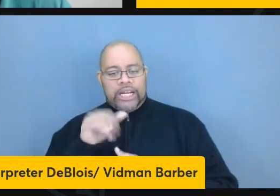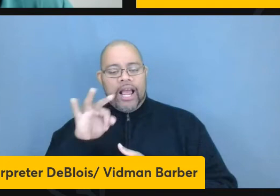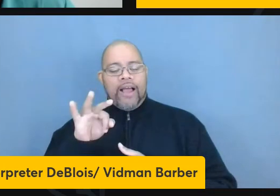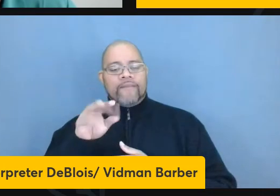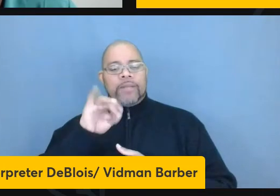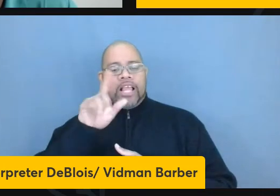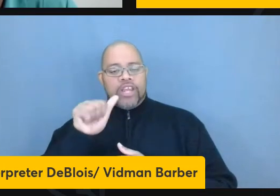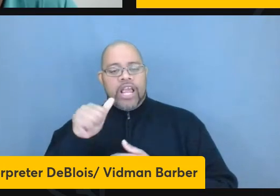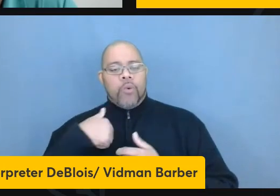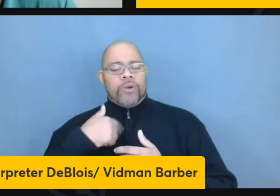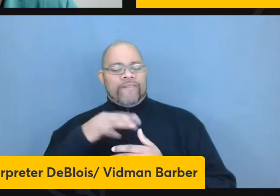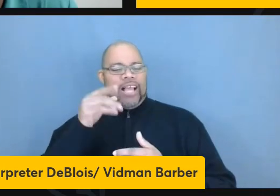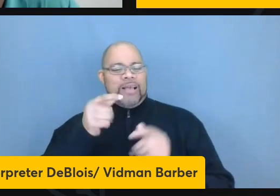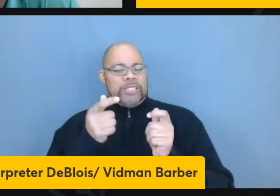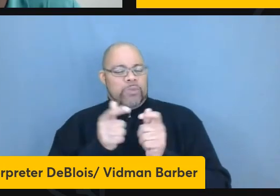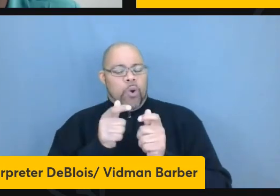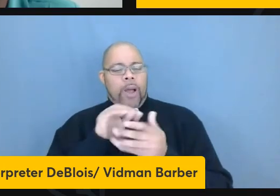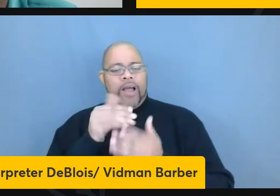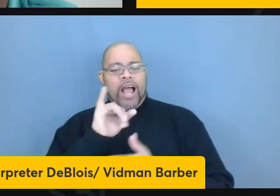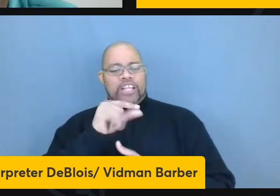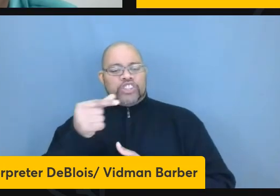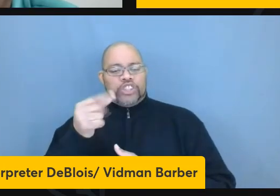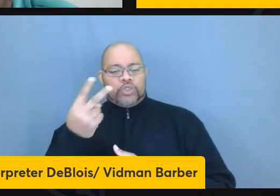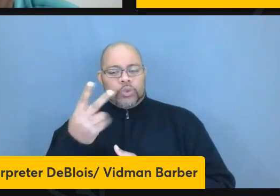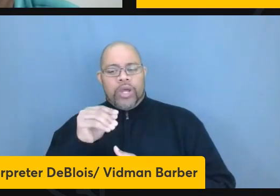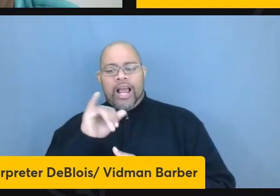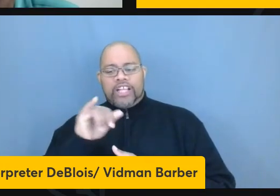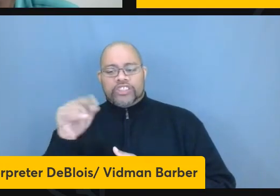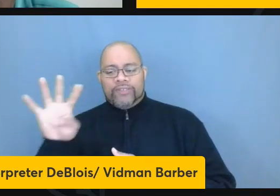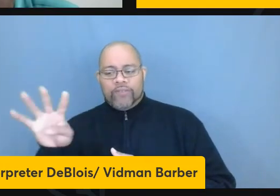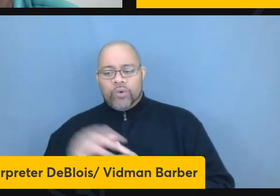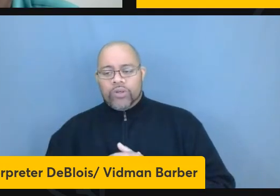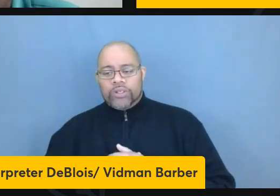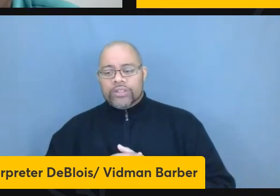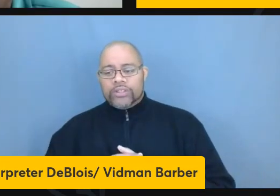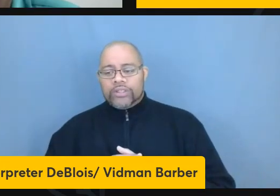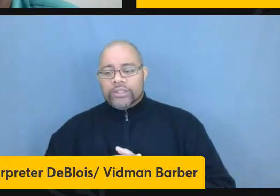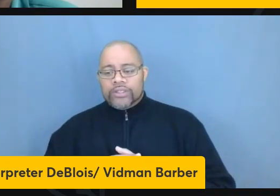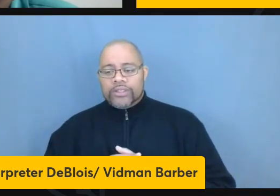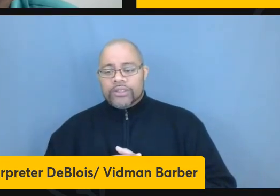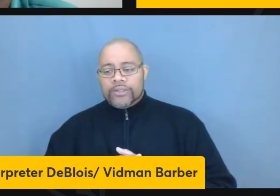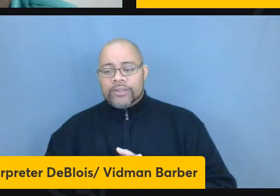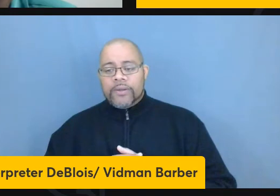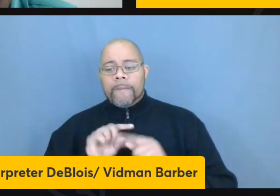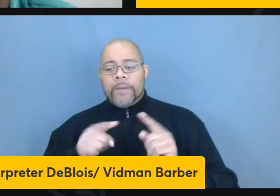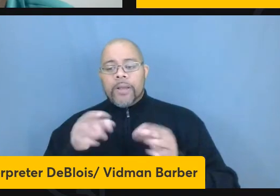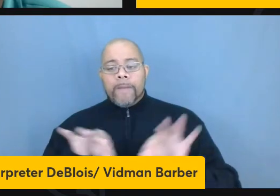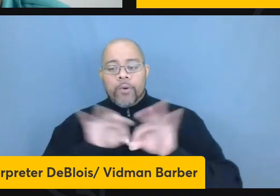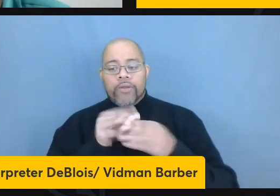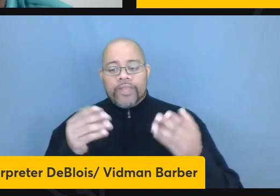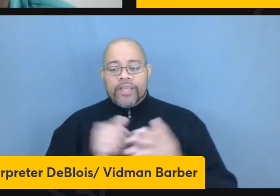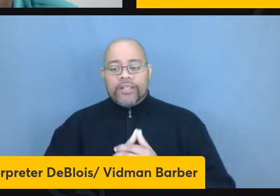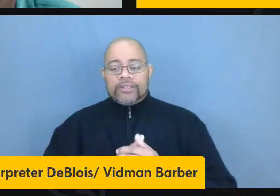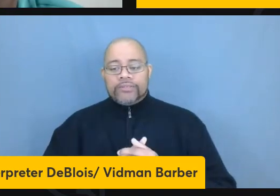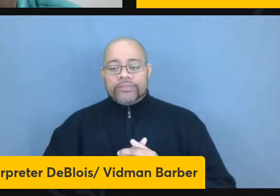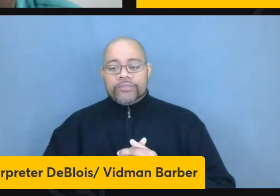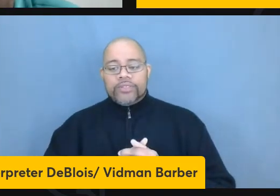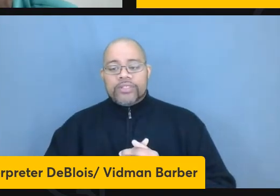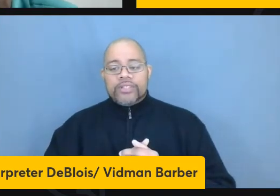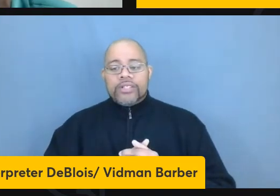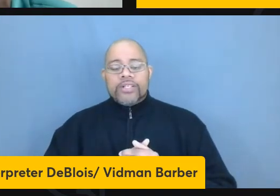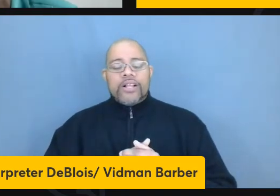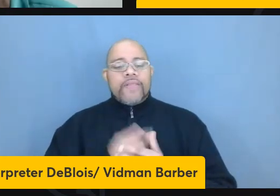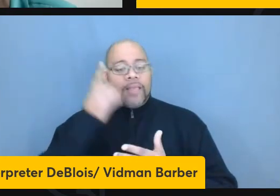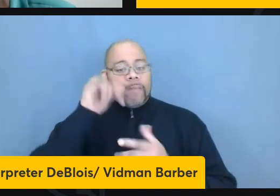IgG to and little IgG for, and that was the same. But the important thing is that it told us think about function, because